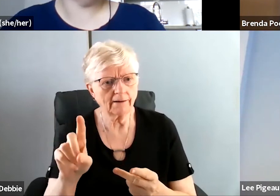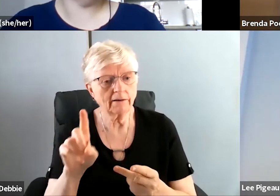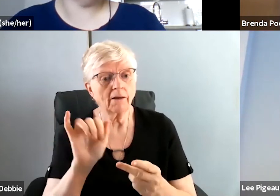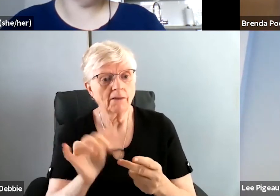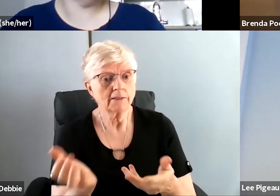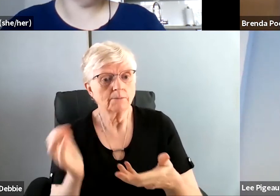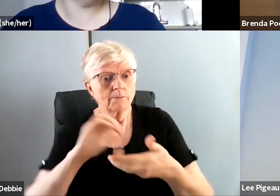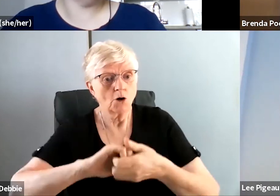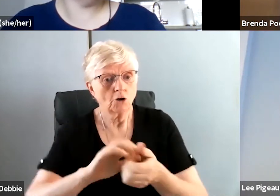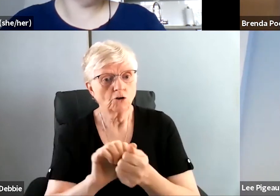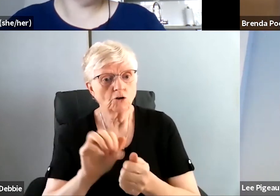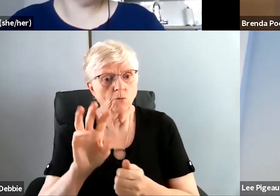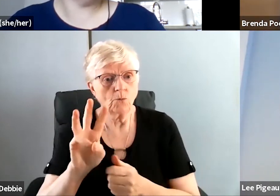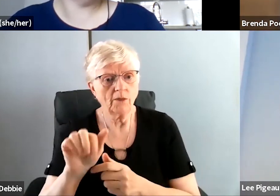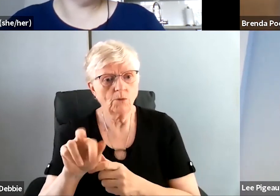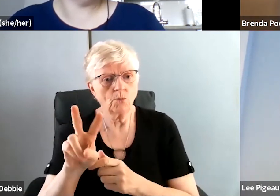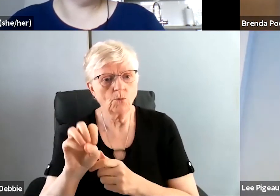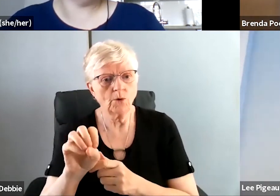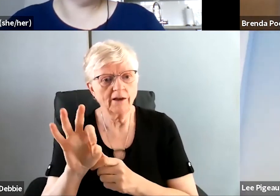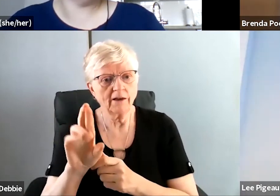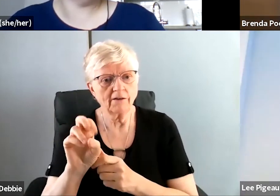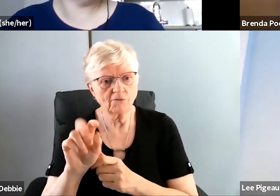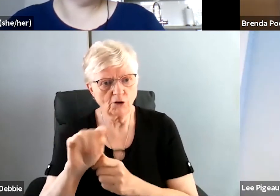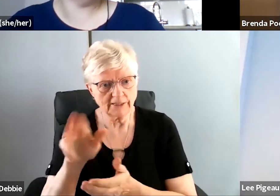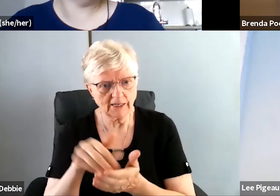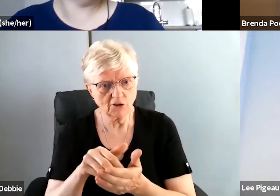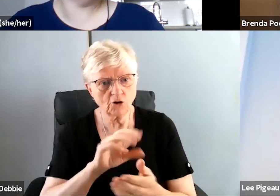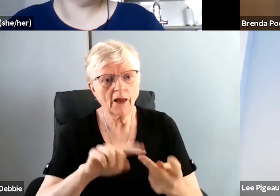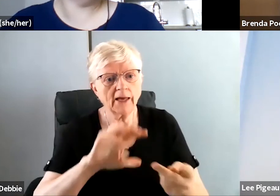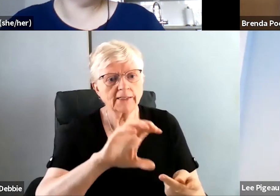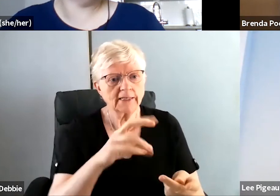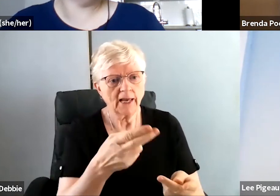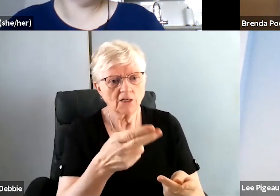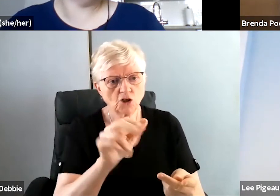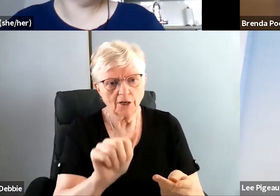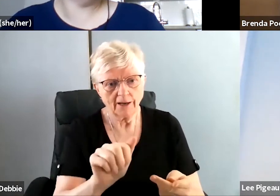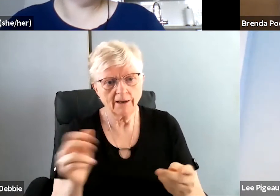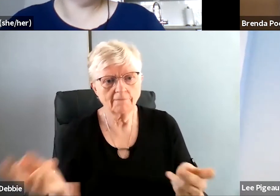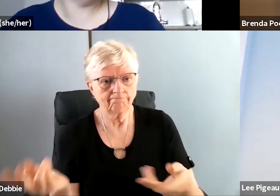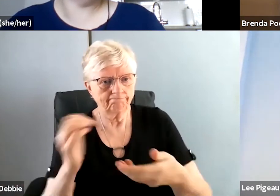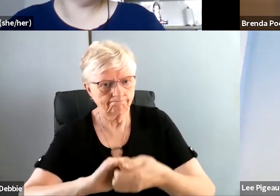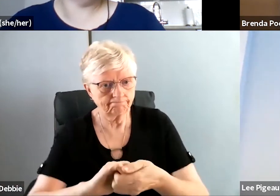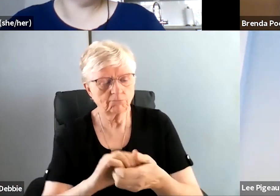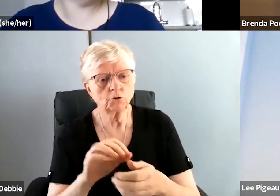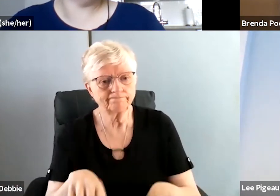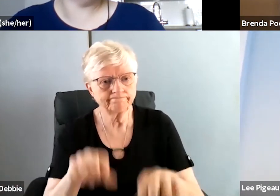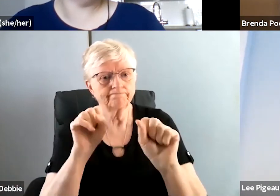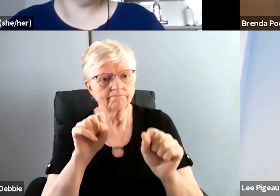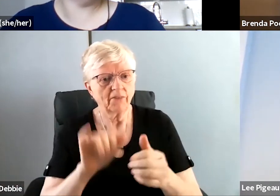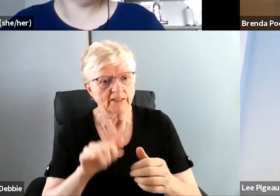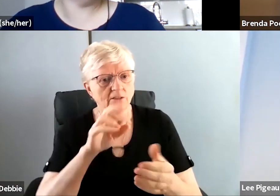TO THOSE. RIGHT NOW, WE'LL PASS IT OVER TO LI. >> THANK YOU, CHRISTOPHER.